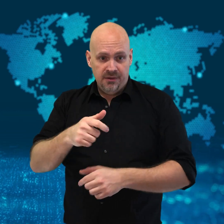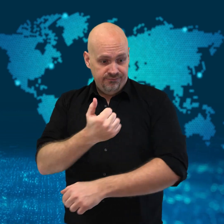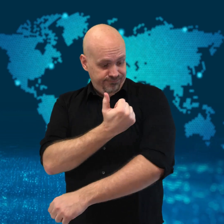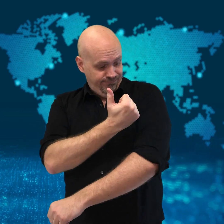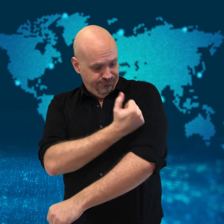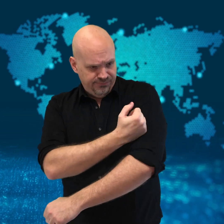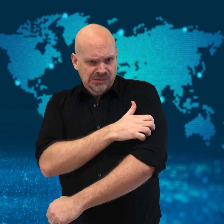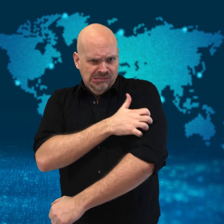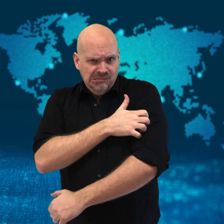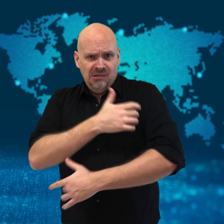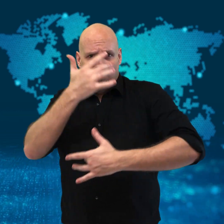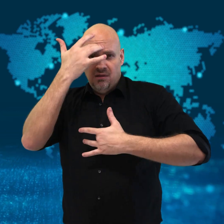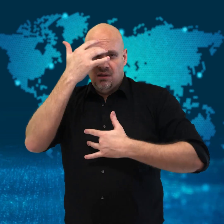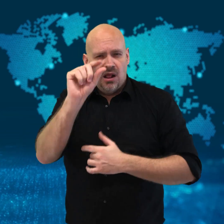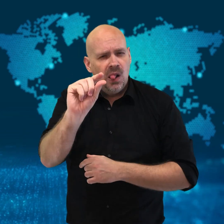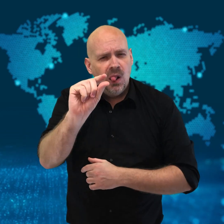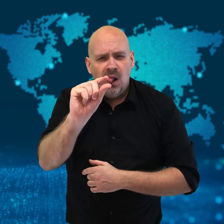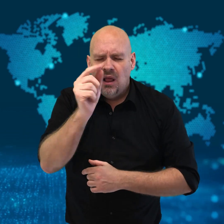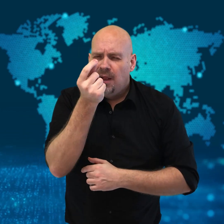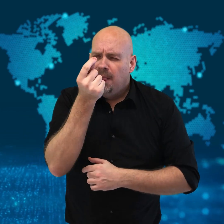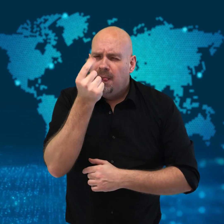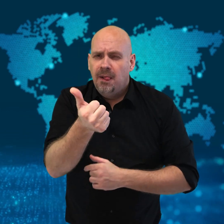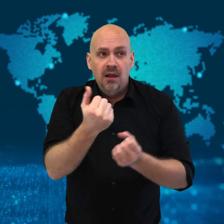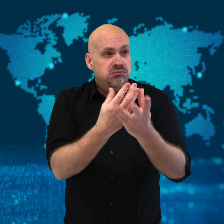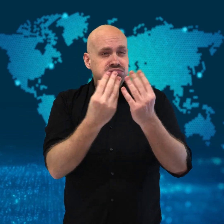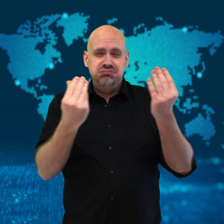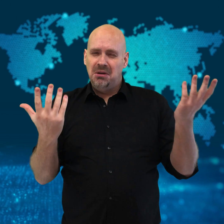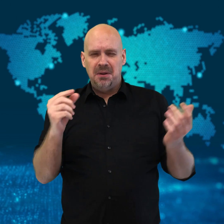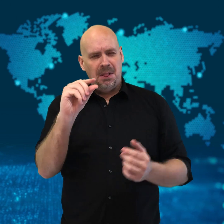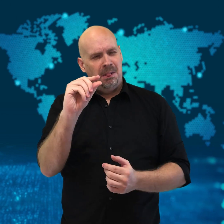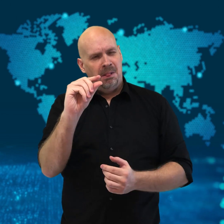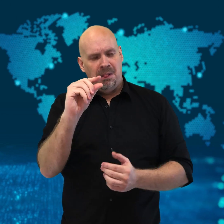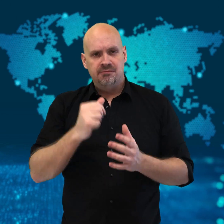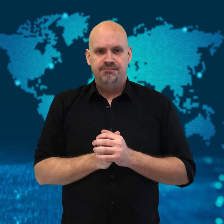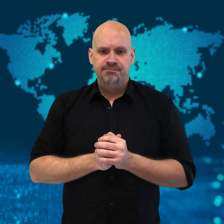Severe side effects are rare,